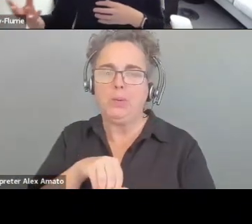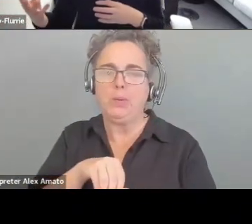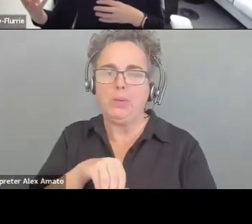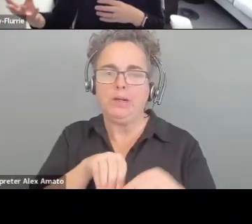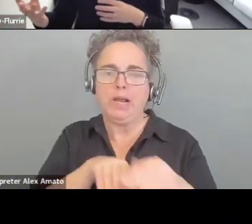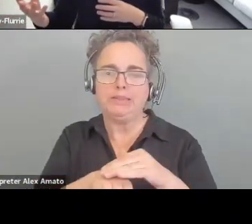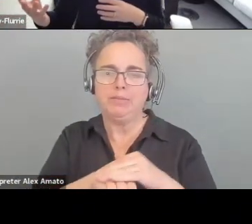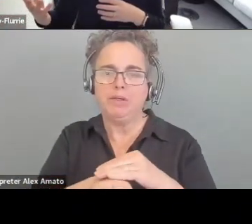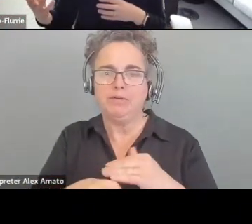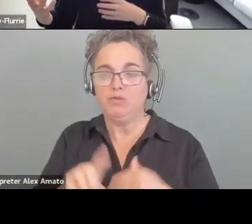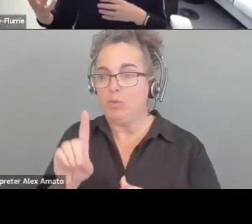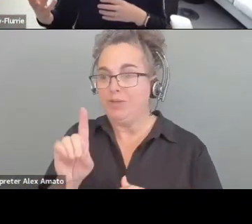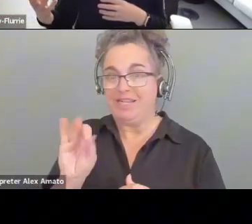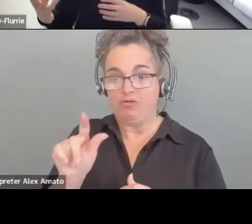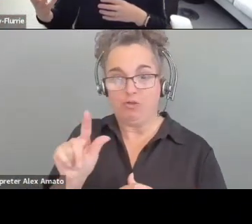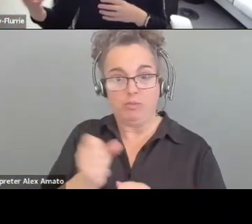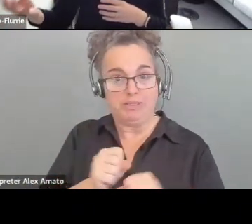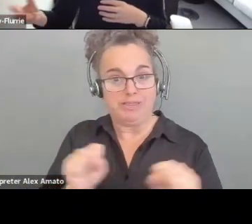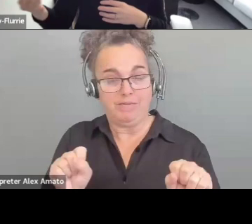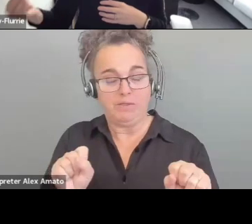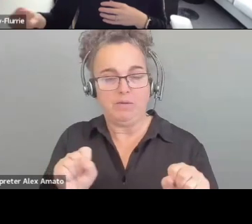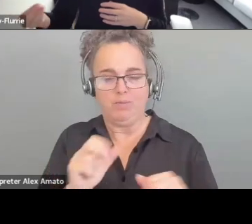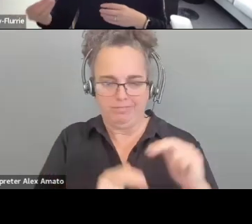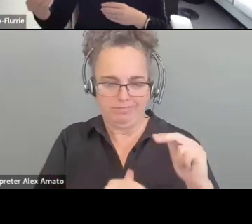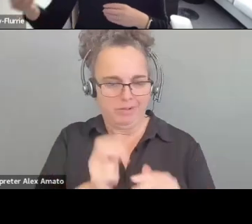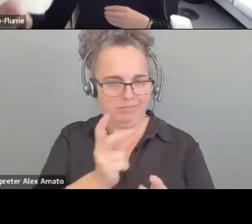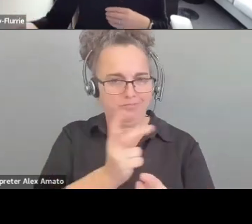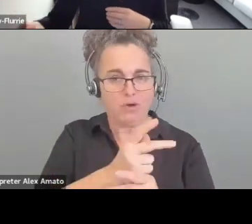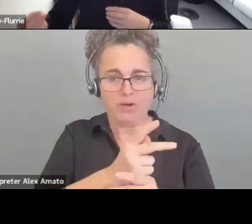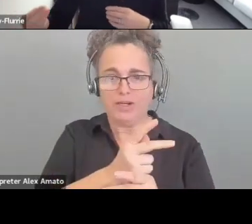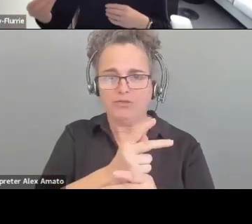that our products are built to empower safety for children